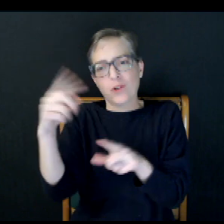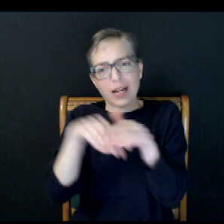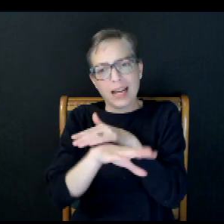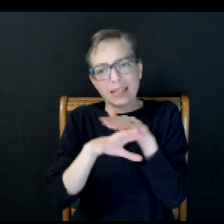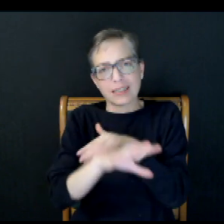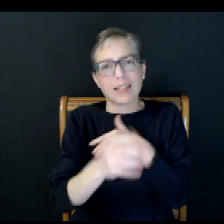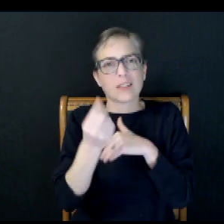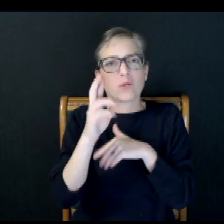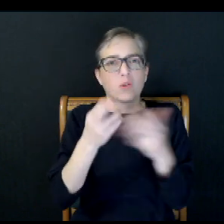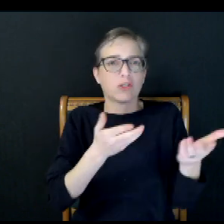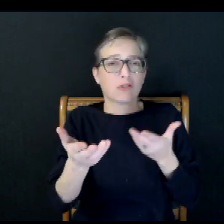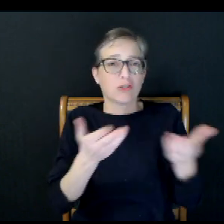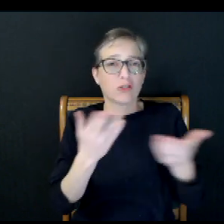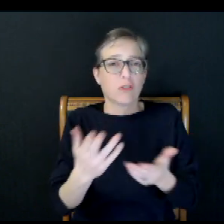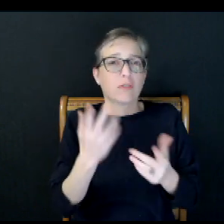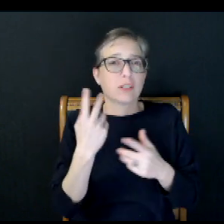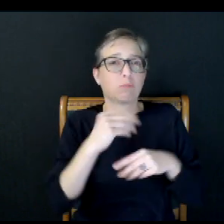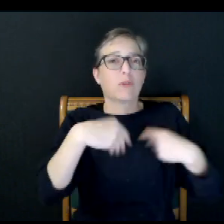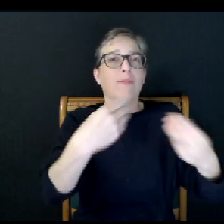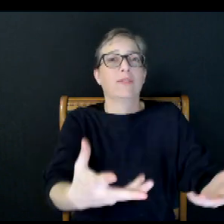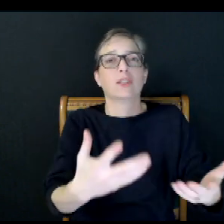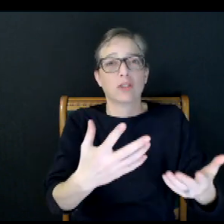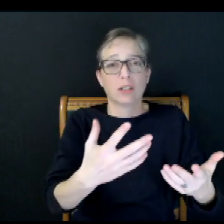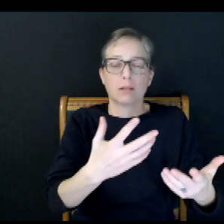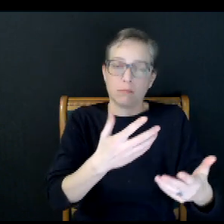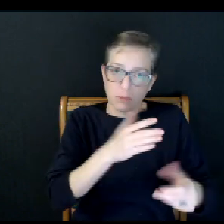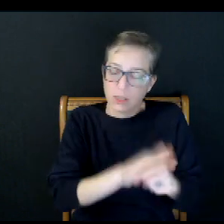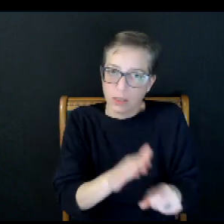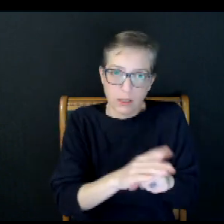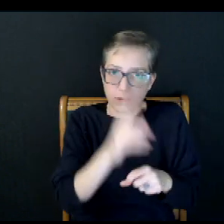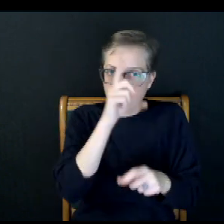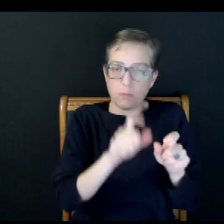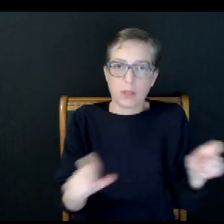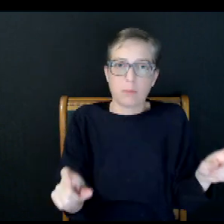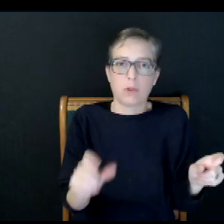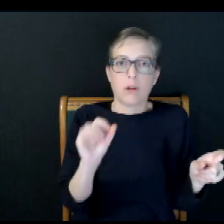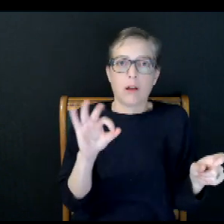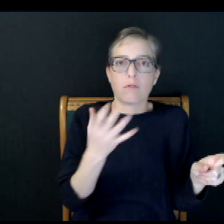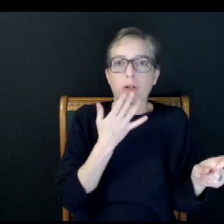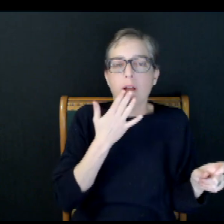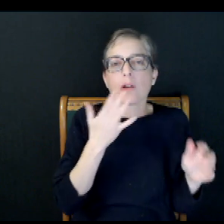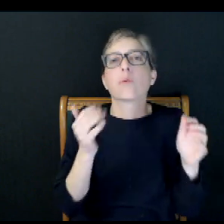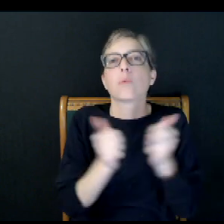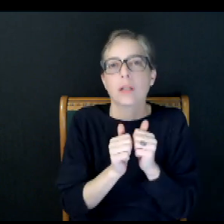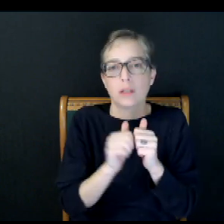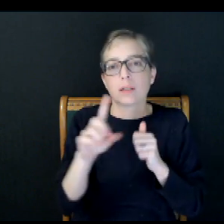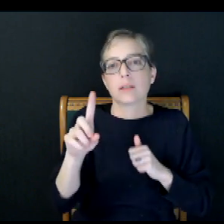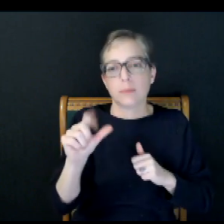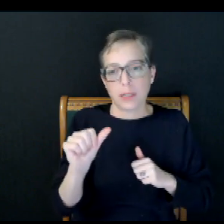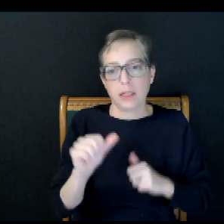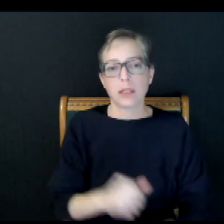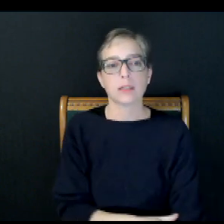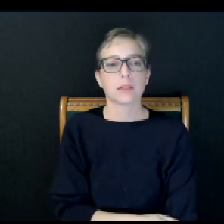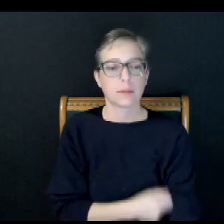adequately amongst persons of color with disabilities. While research has been conducted